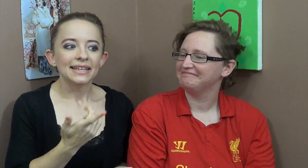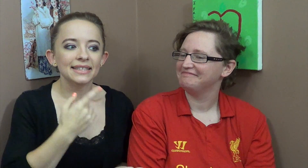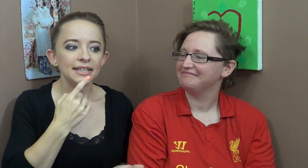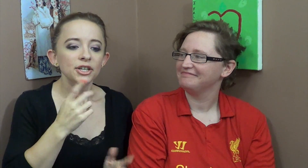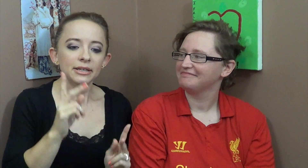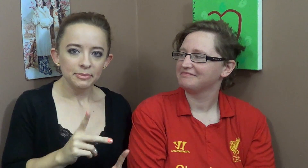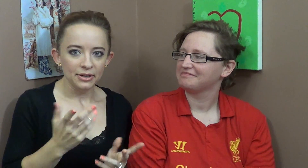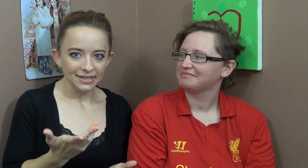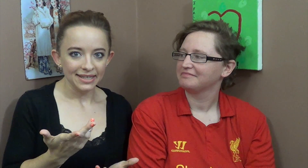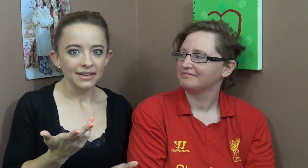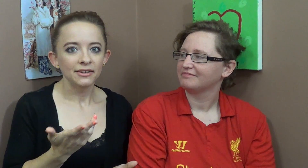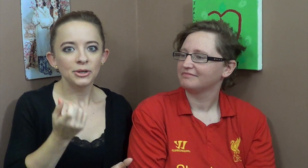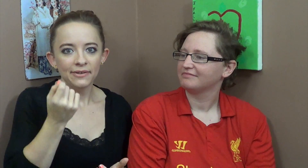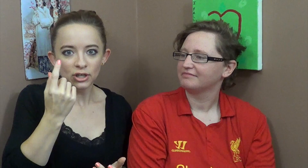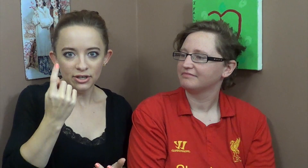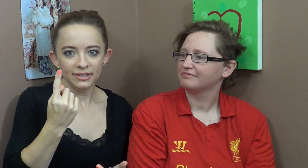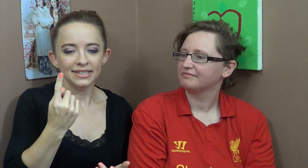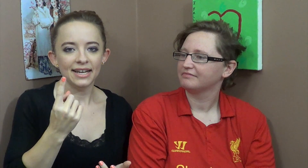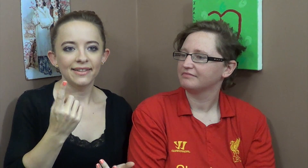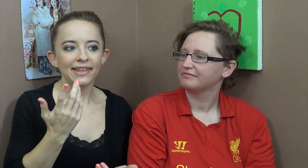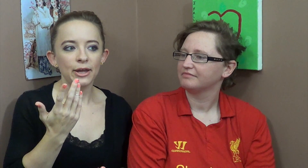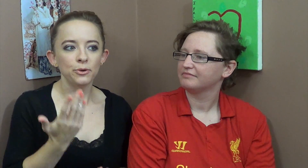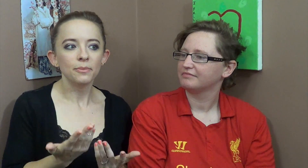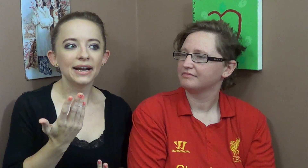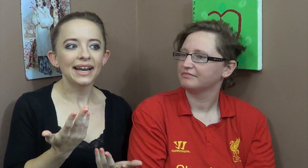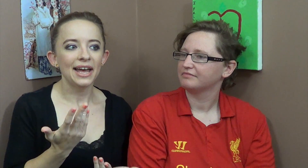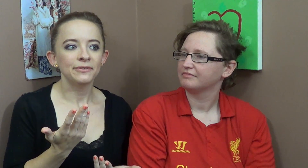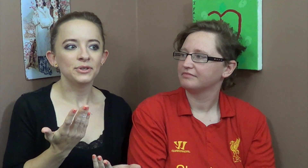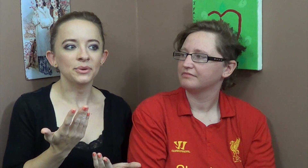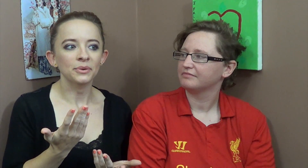As a hearing person you have to understand that you might have to